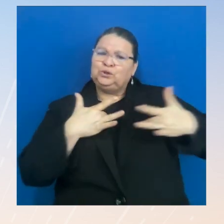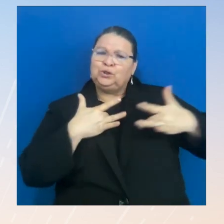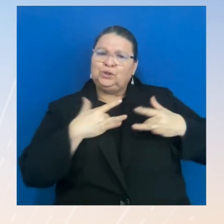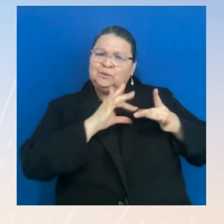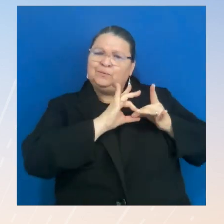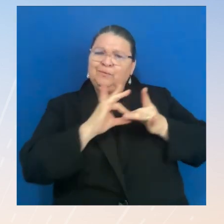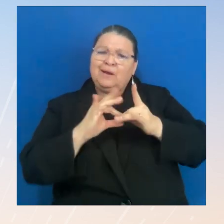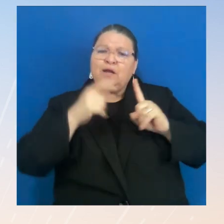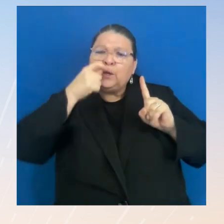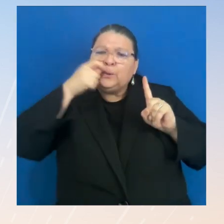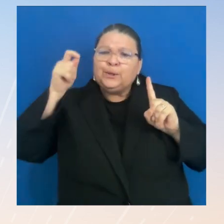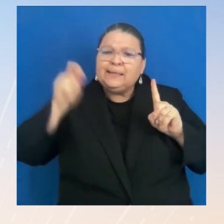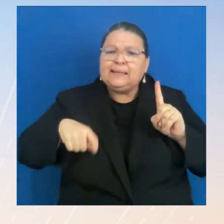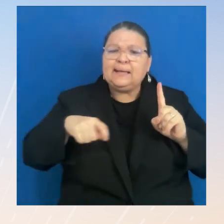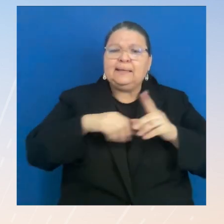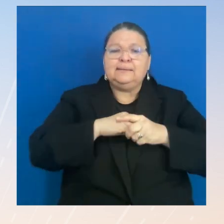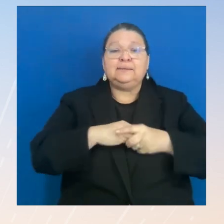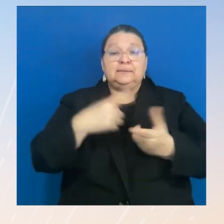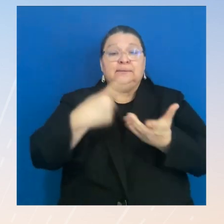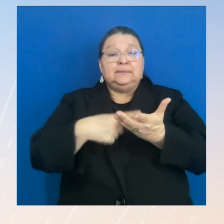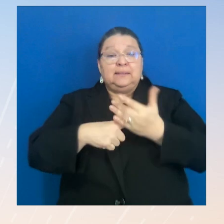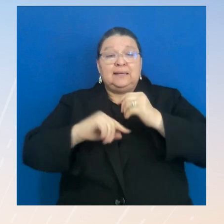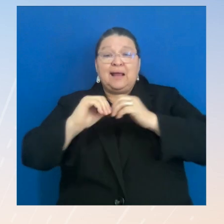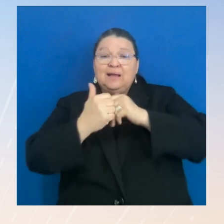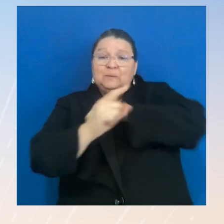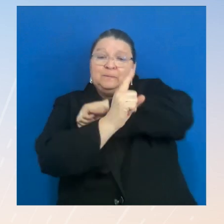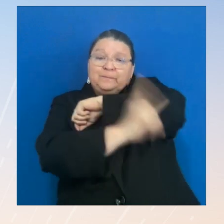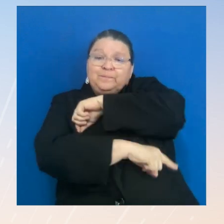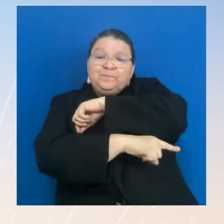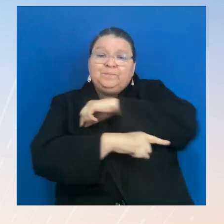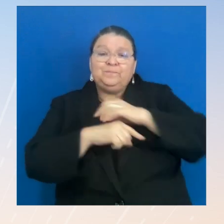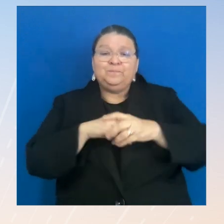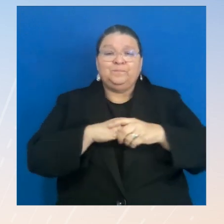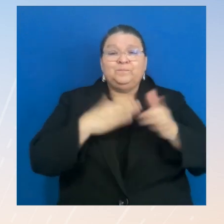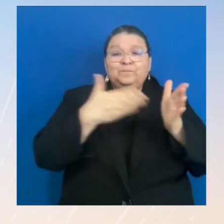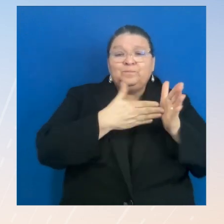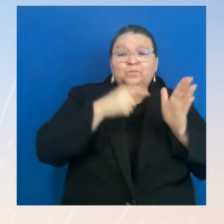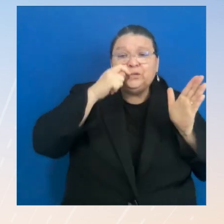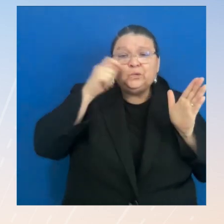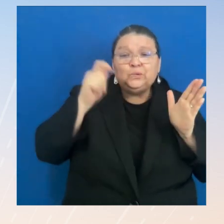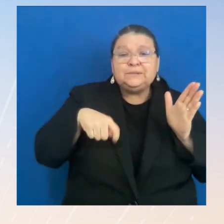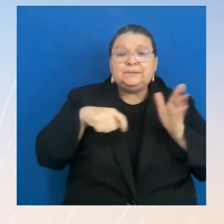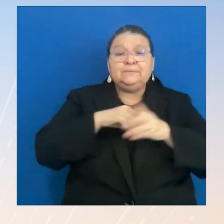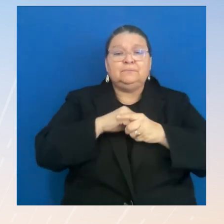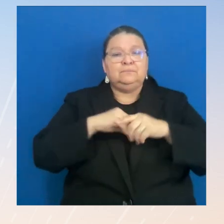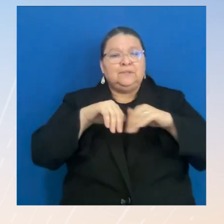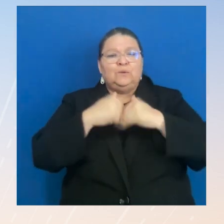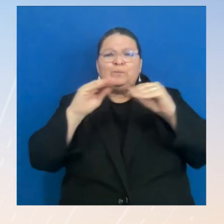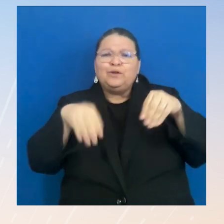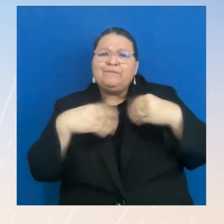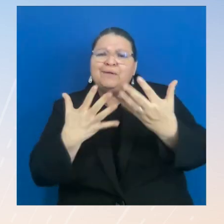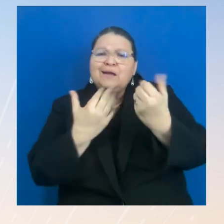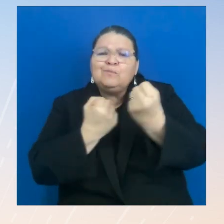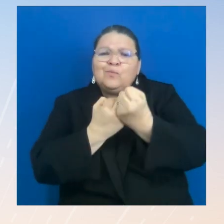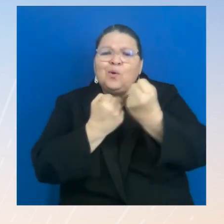provide humanitarian support to those affected by the violence, and address other challenges related to the conflict.